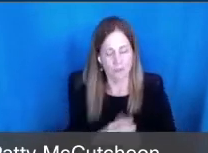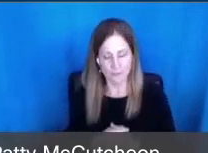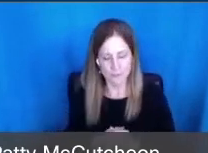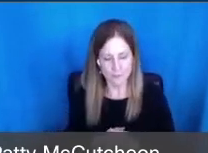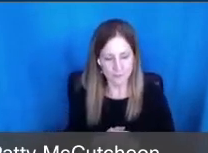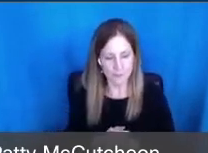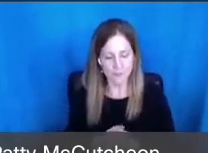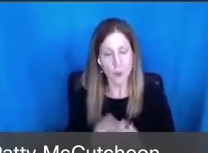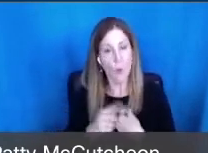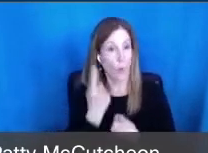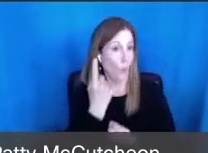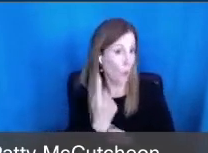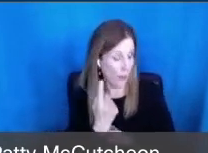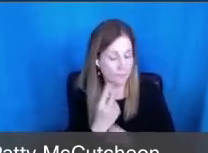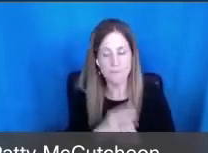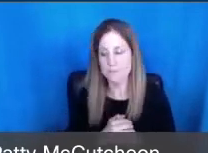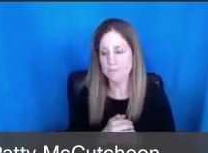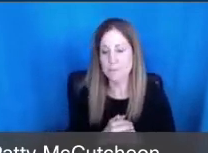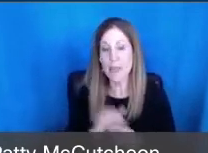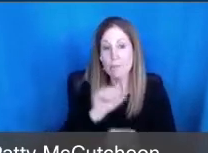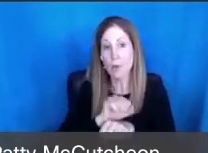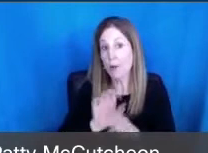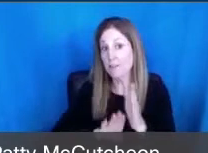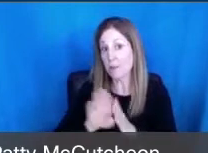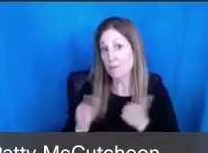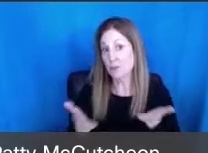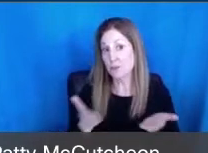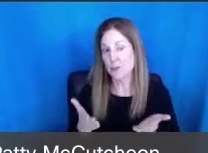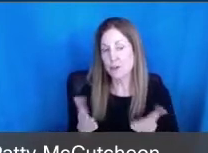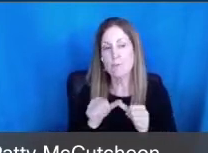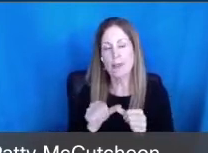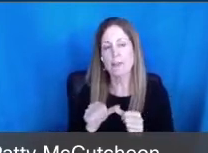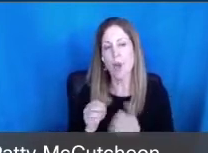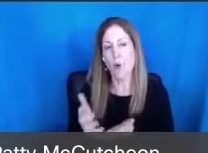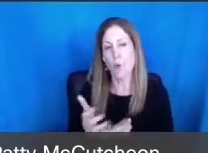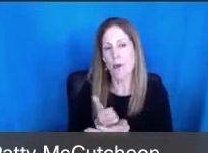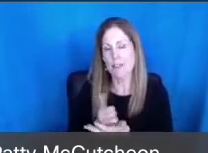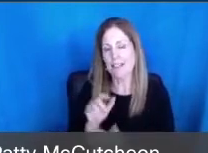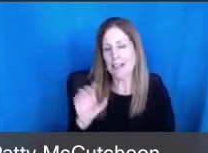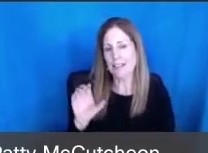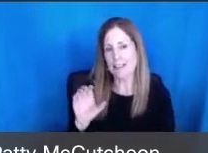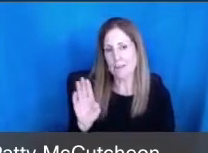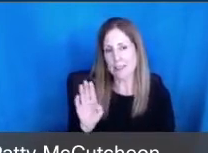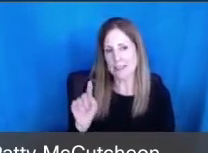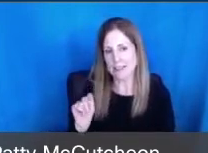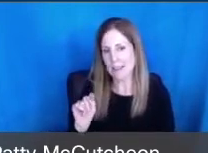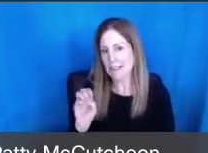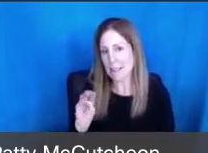One of those things is that employee development services maintains a revenue CBT template, which we update as we learn new things or change things.